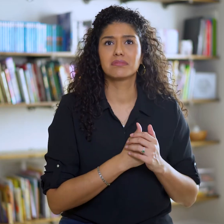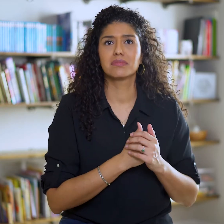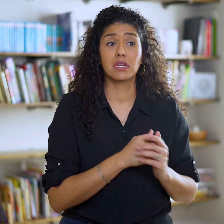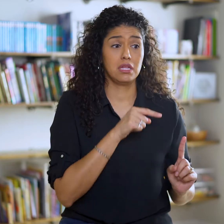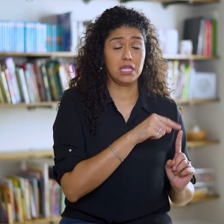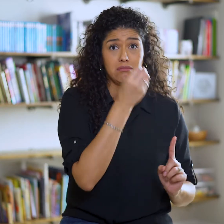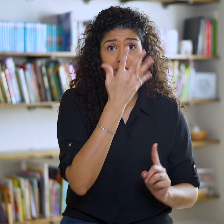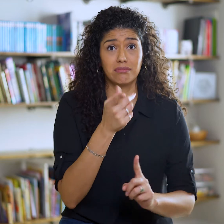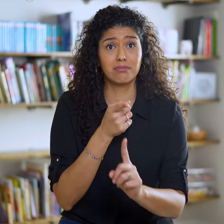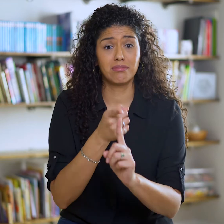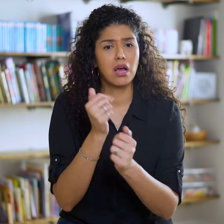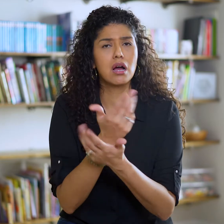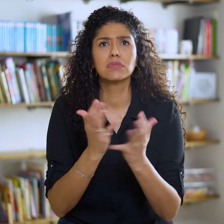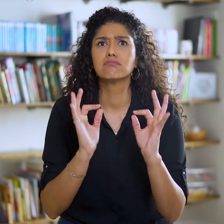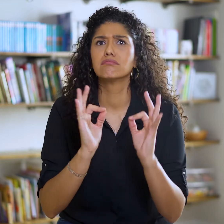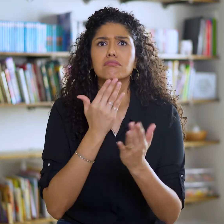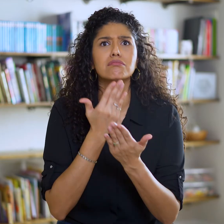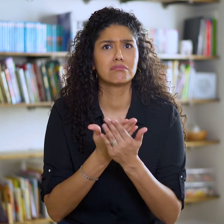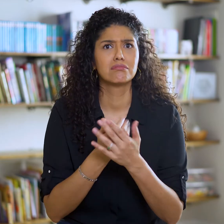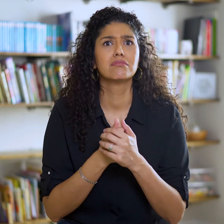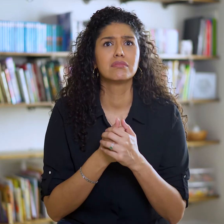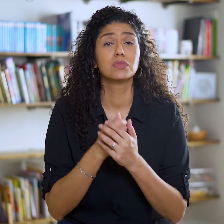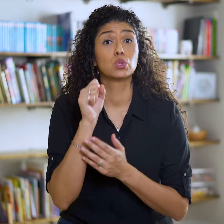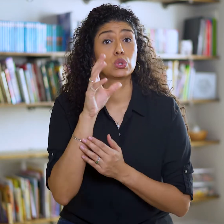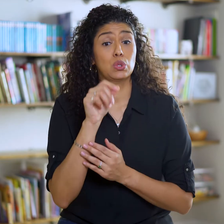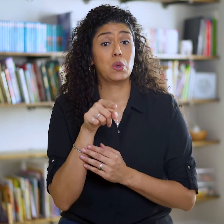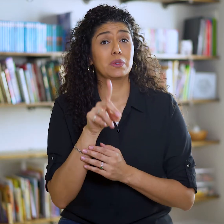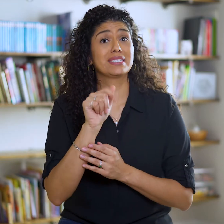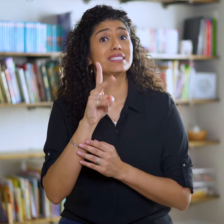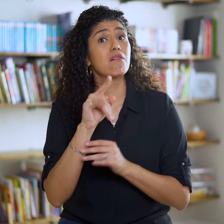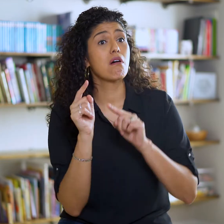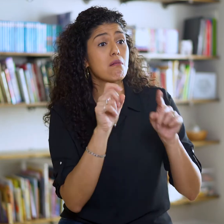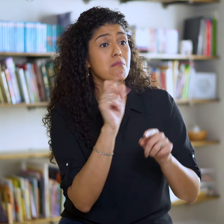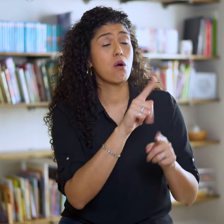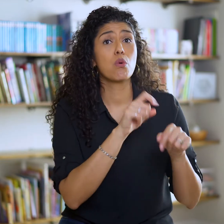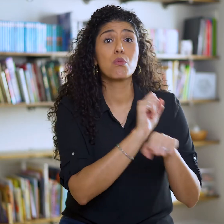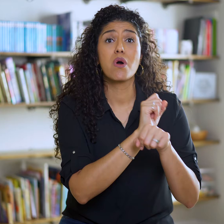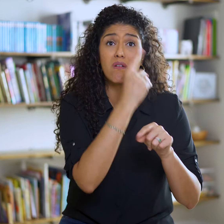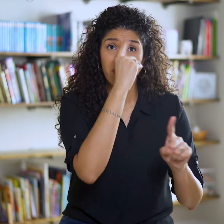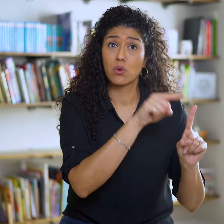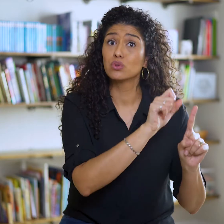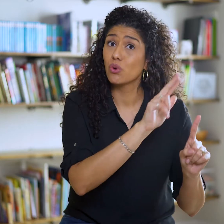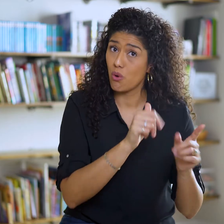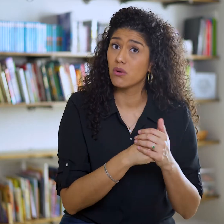Jon tells David all is well, so David comes back to work for Saul.